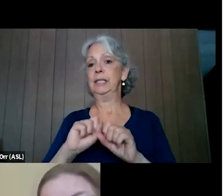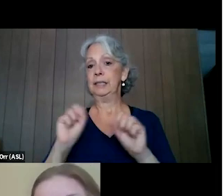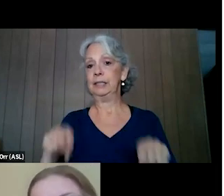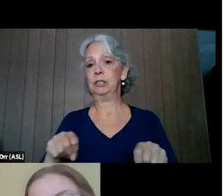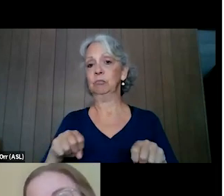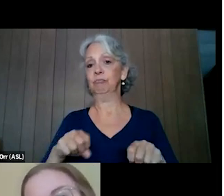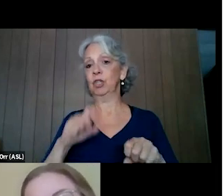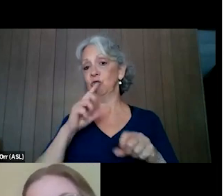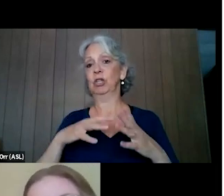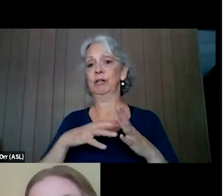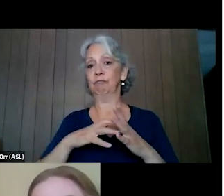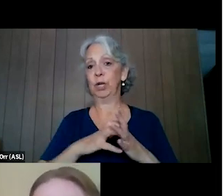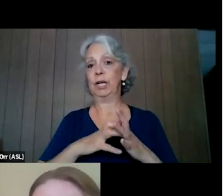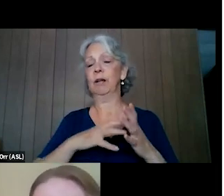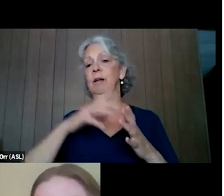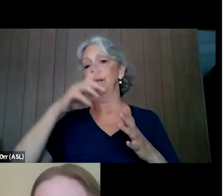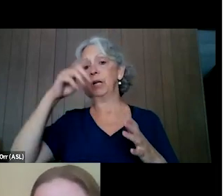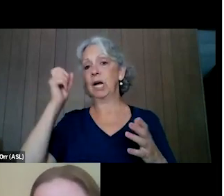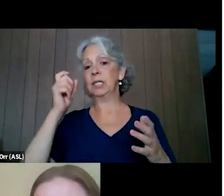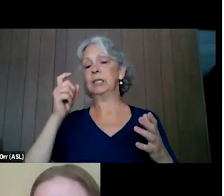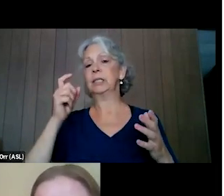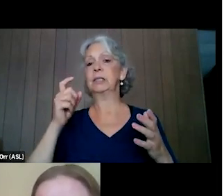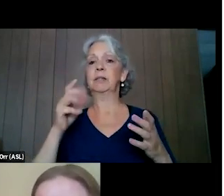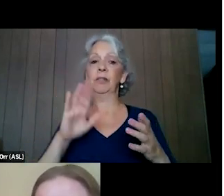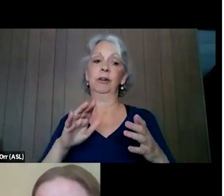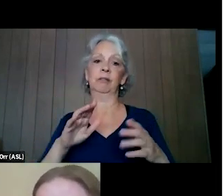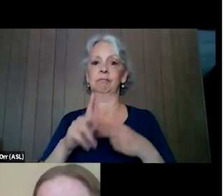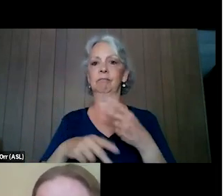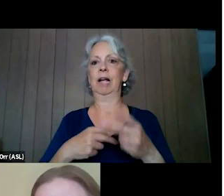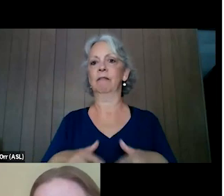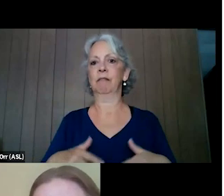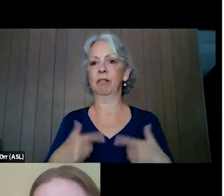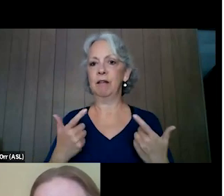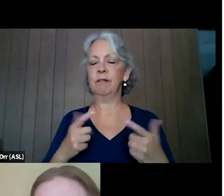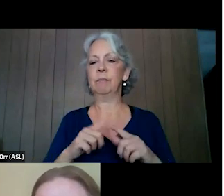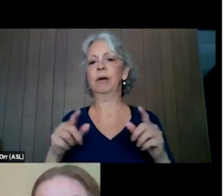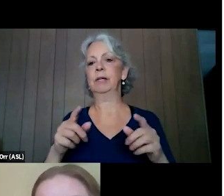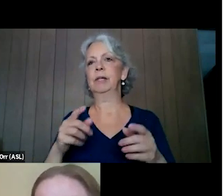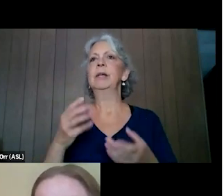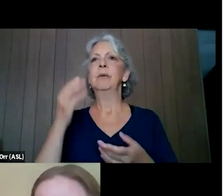due to the fact of their, you know, status of where they're living. But acknowledging all of those factors, it's really hard to kind of figure out